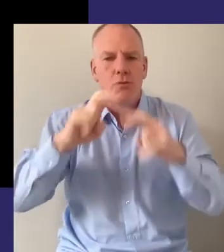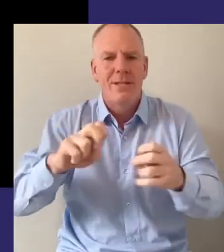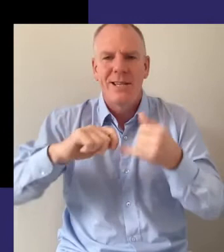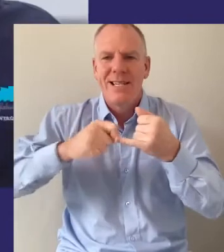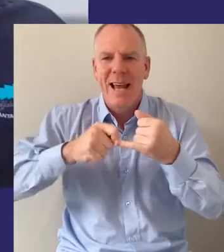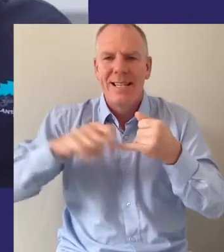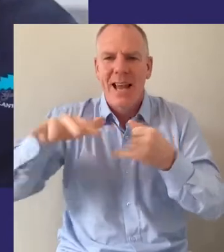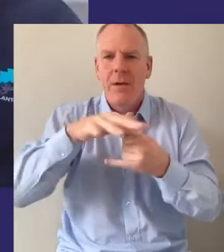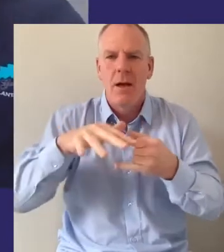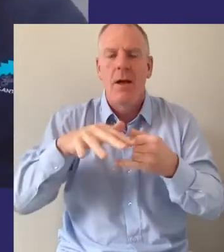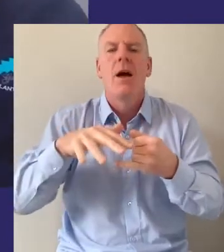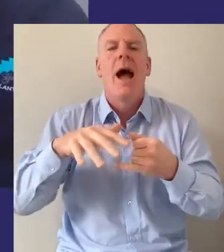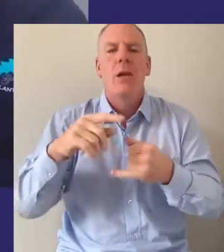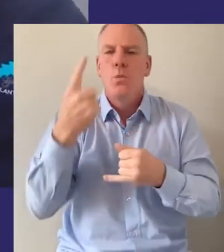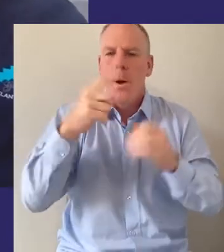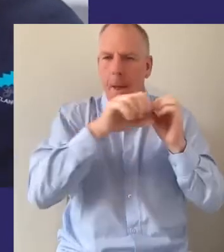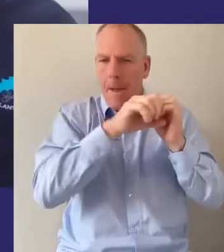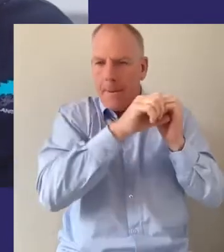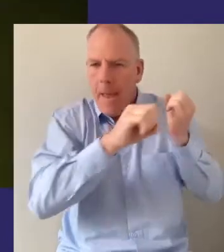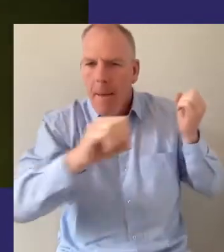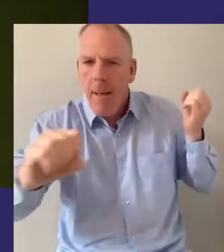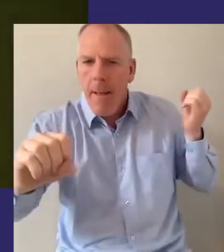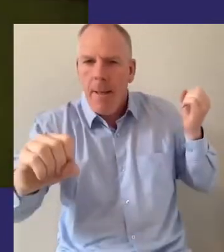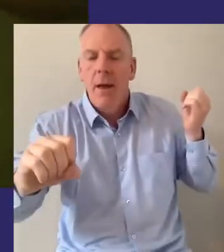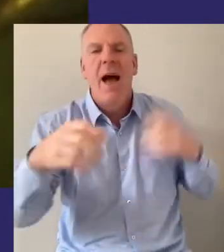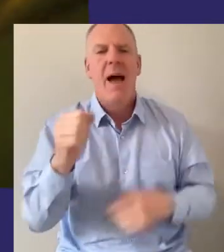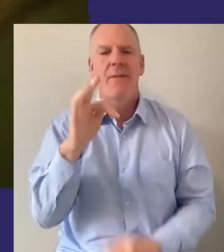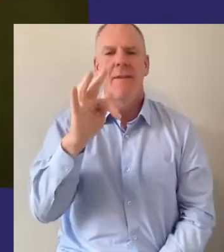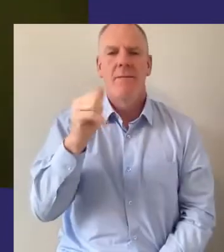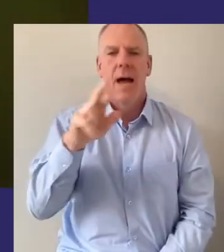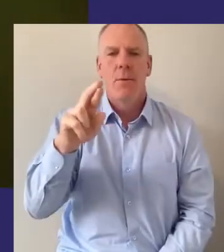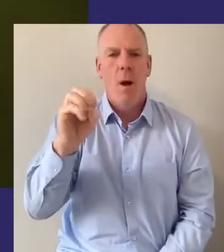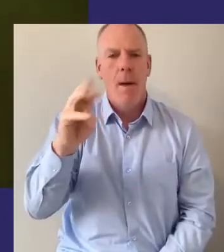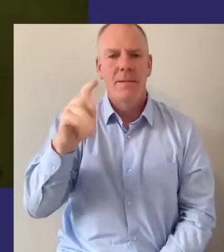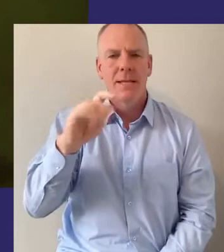and the only cabled observatory in the country. It's a fibre optic cable, which allows for